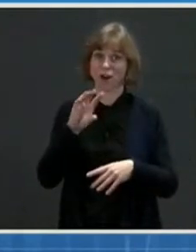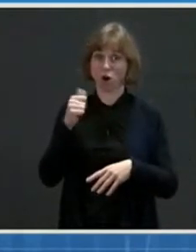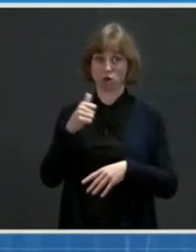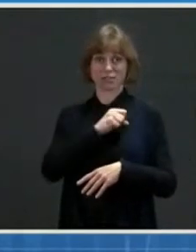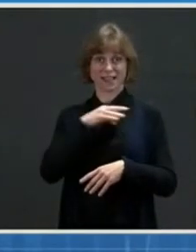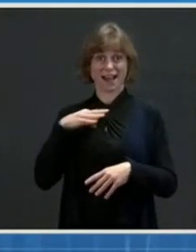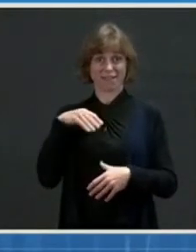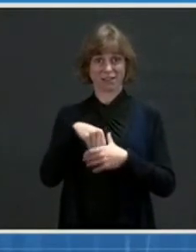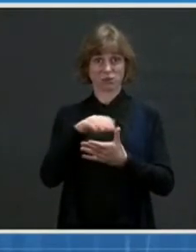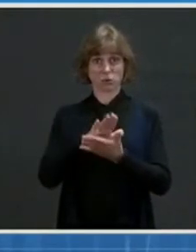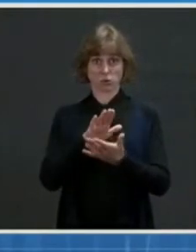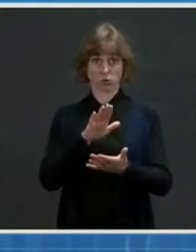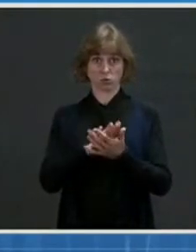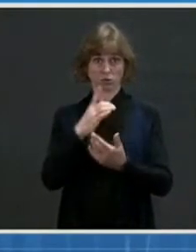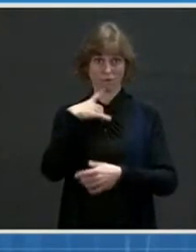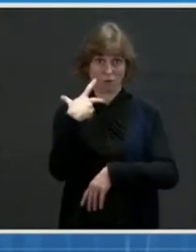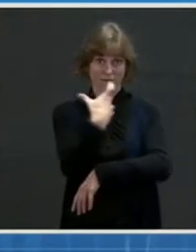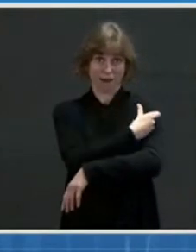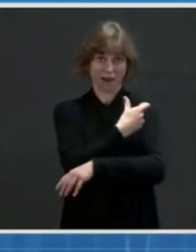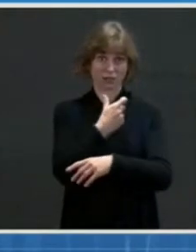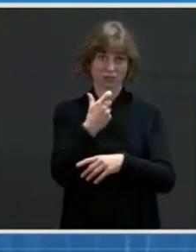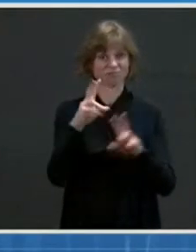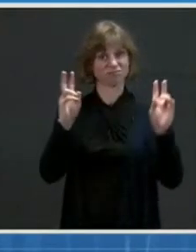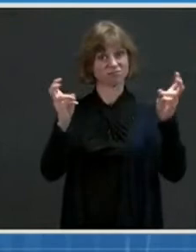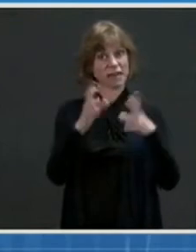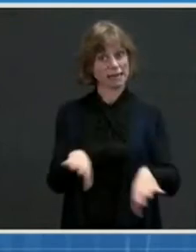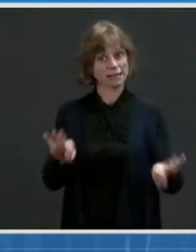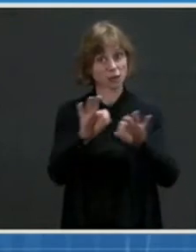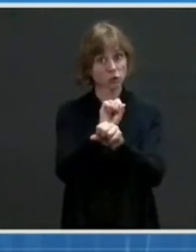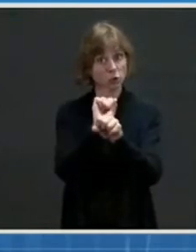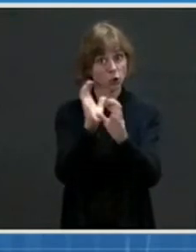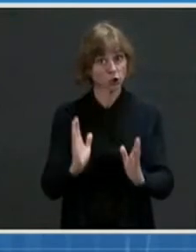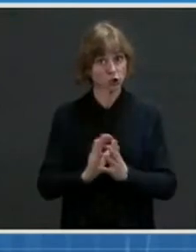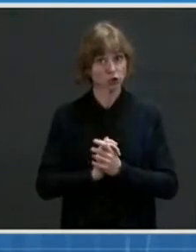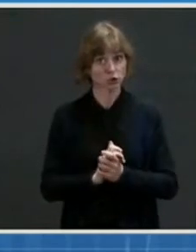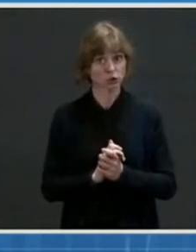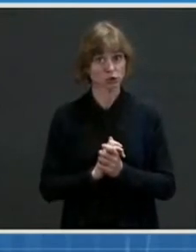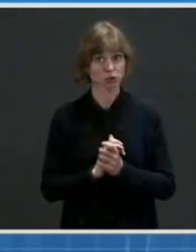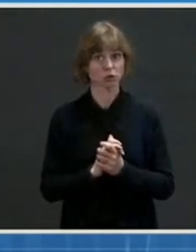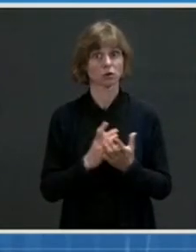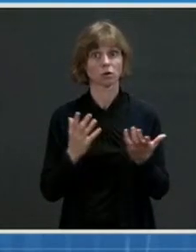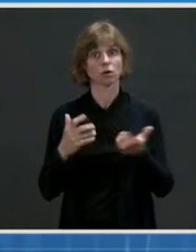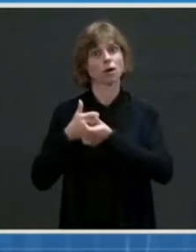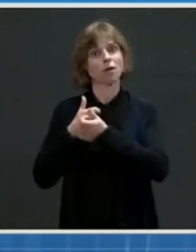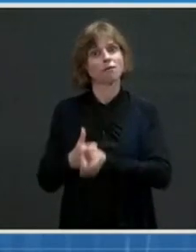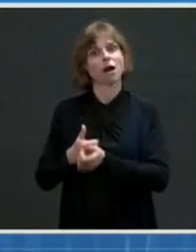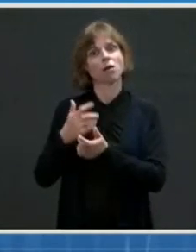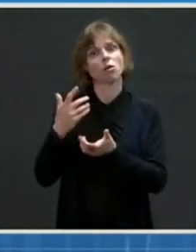CONTINUED NEED TO PRIORITIZE TEACHERS AND OTHER SCHOOL STAFF FOR VACCINATION AS PART OF THE